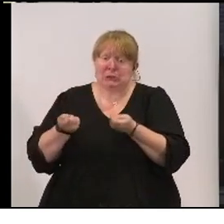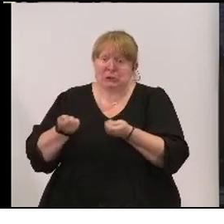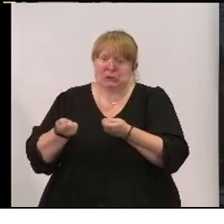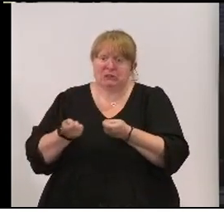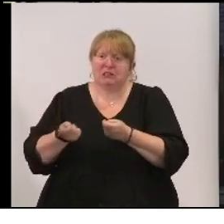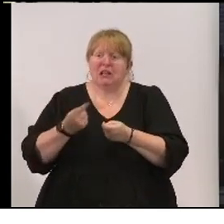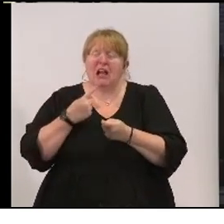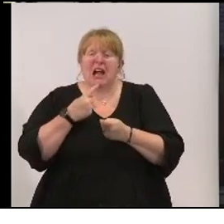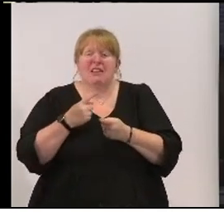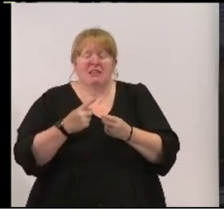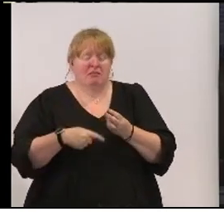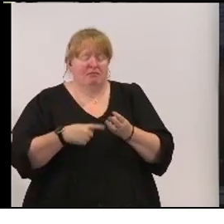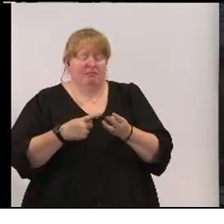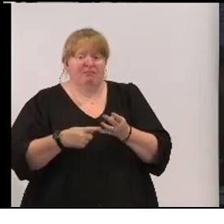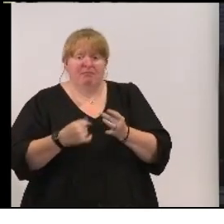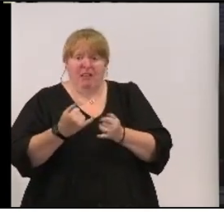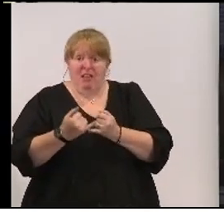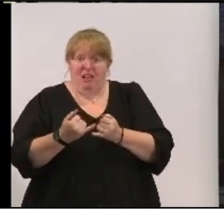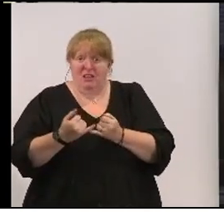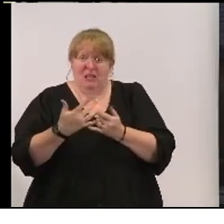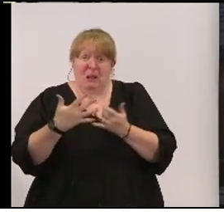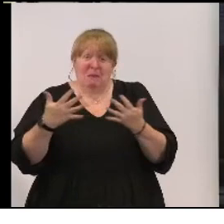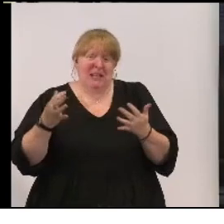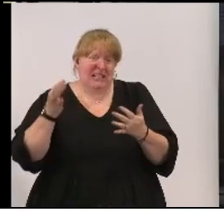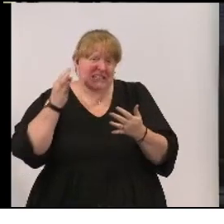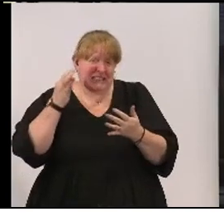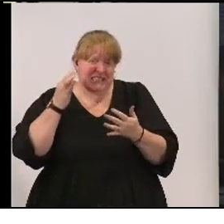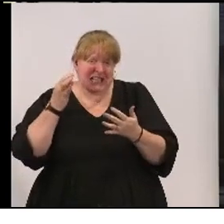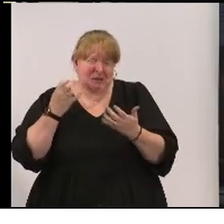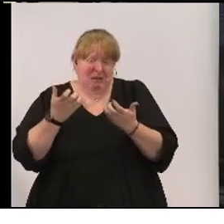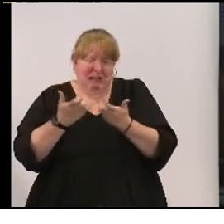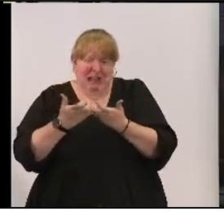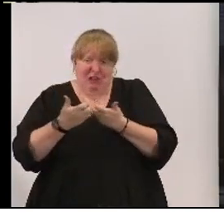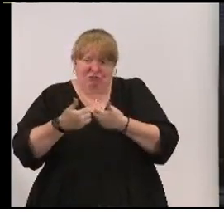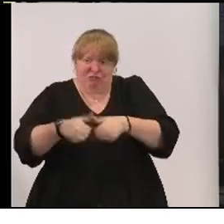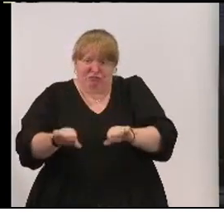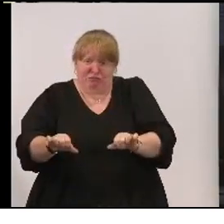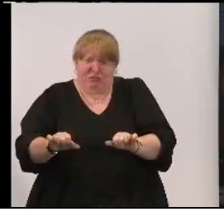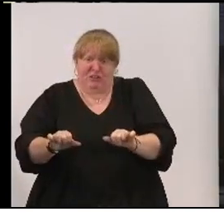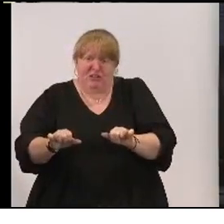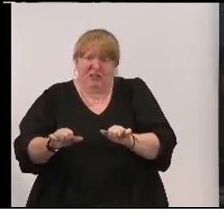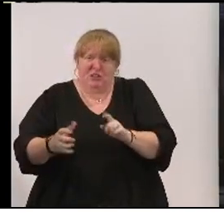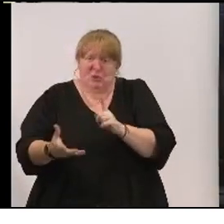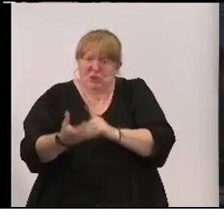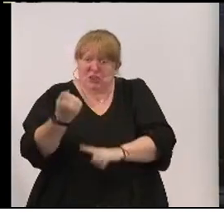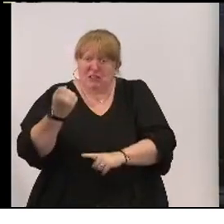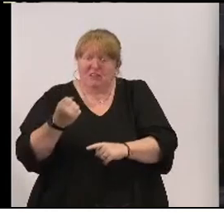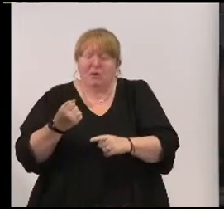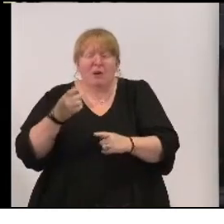tip to actually tackle this challenge, worry, concern when it comes to the EAA.